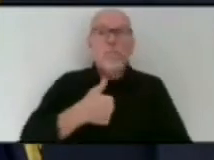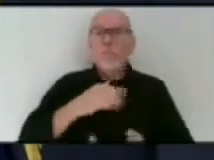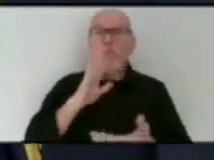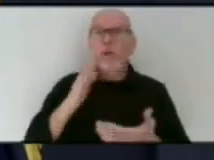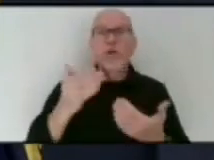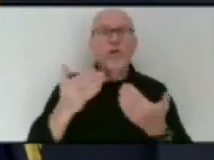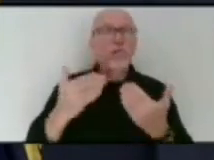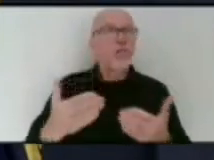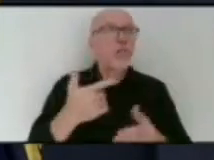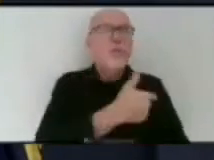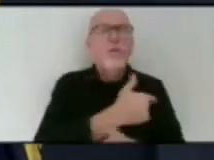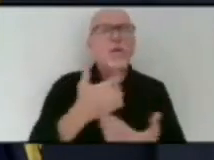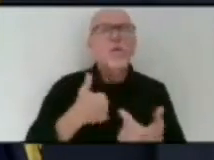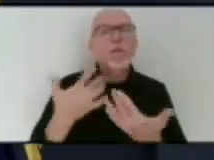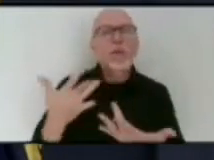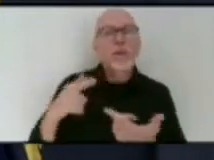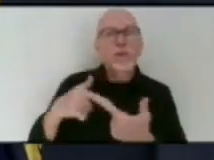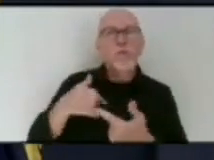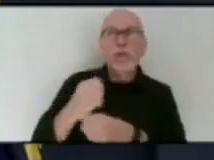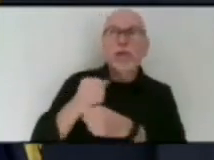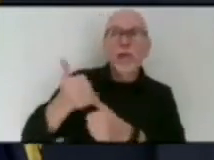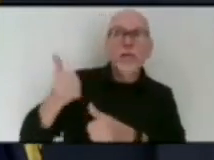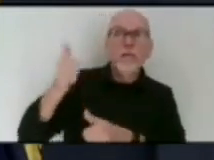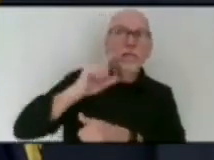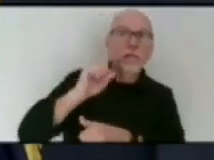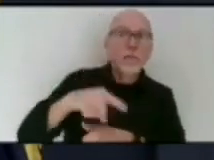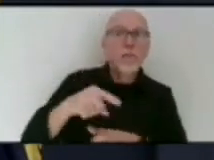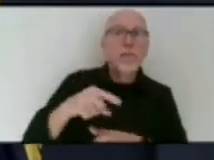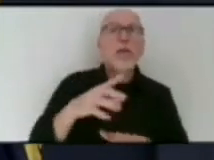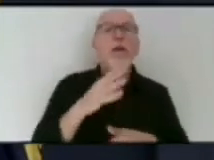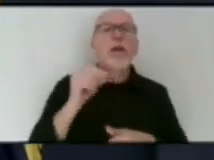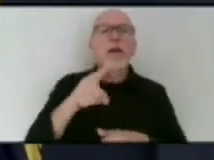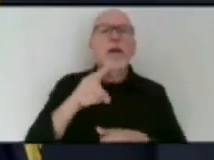receive the EU A and the Advisory Committee on Immunization Practices